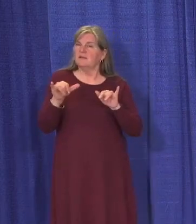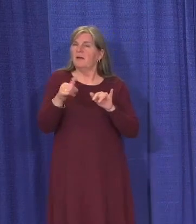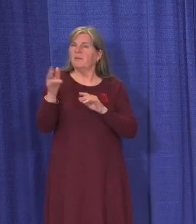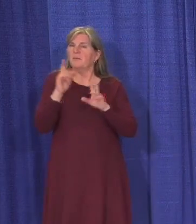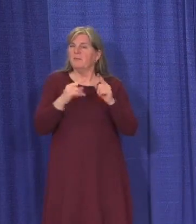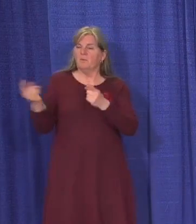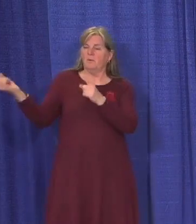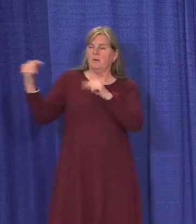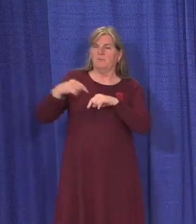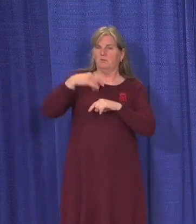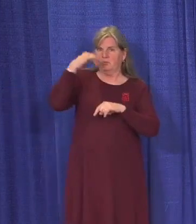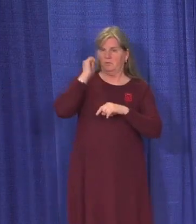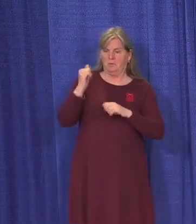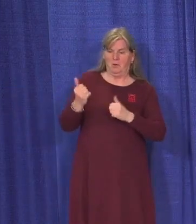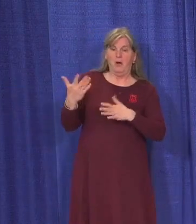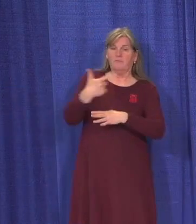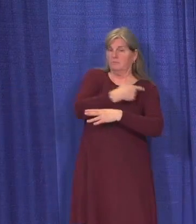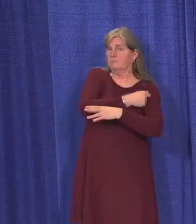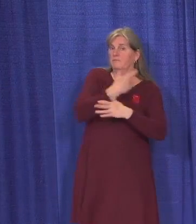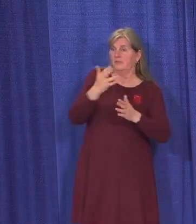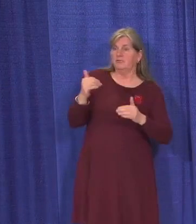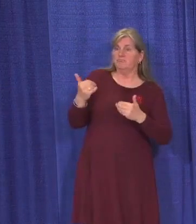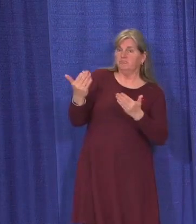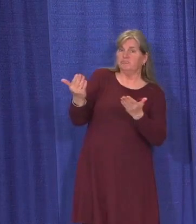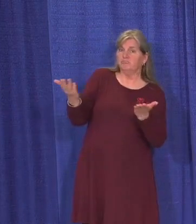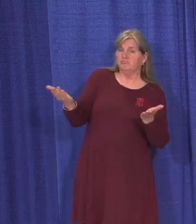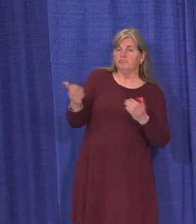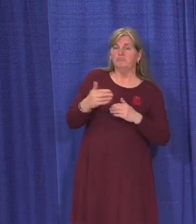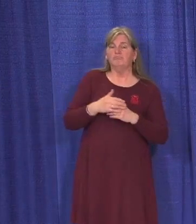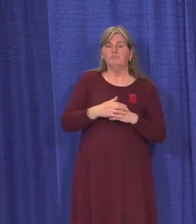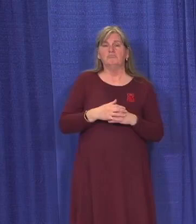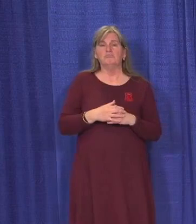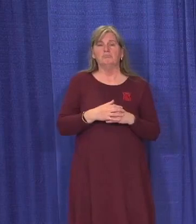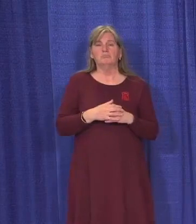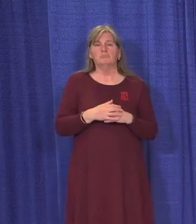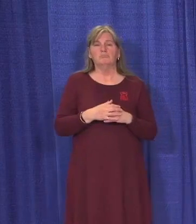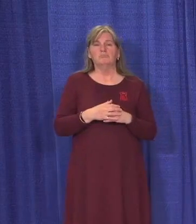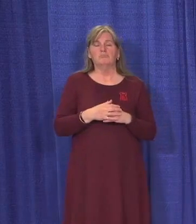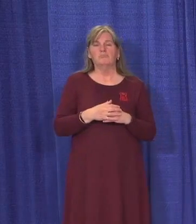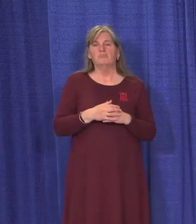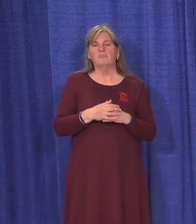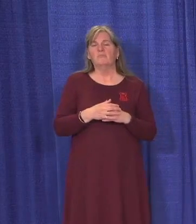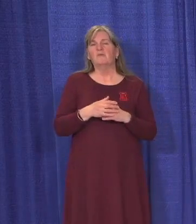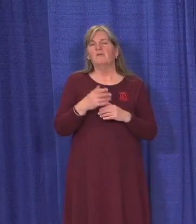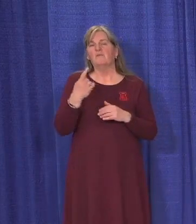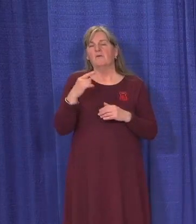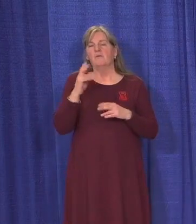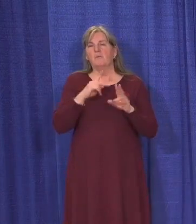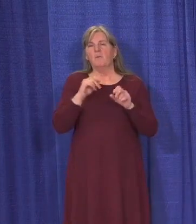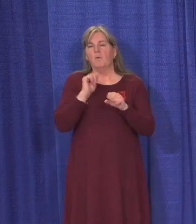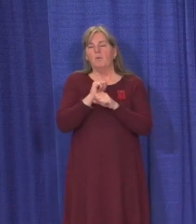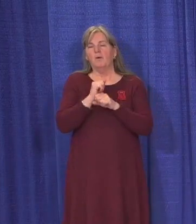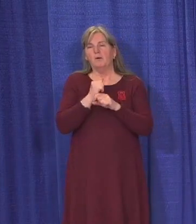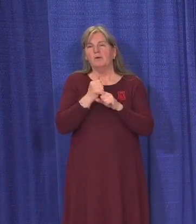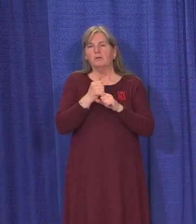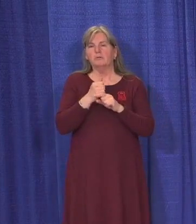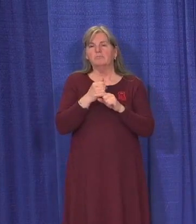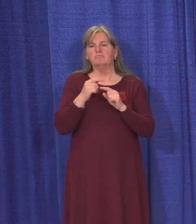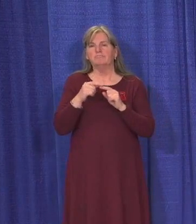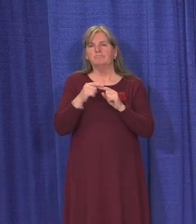that need. And it would also be able to